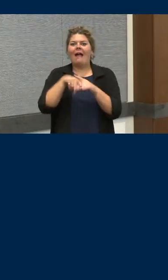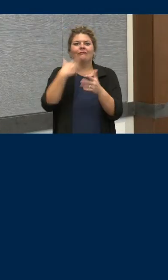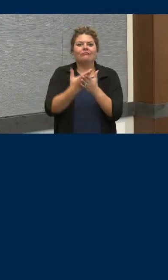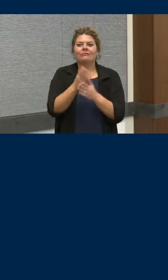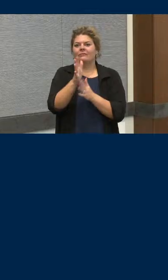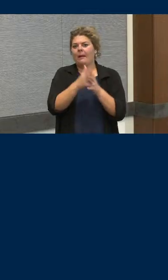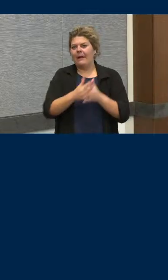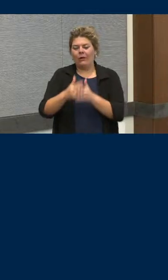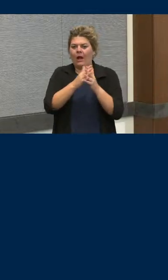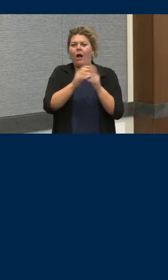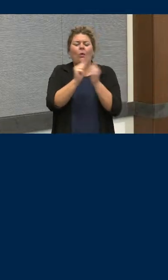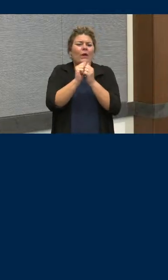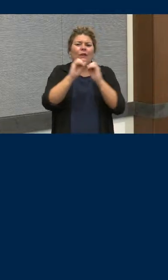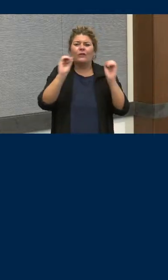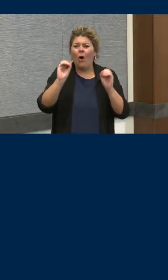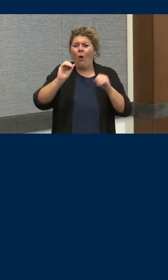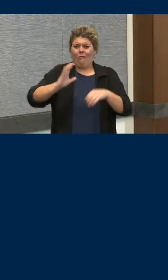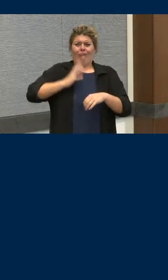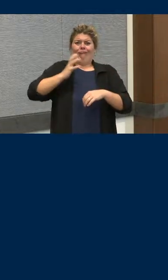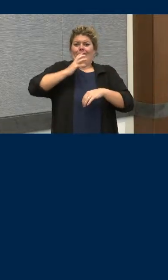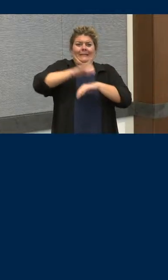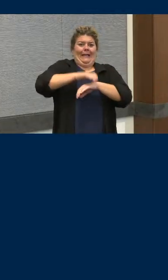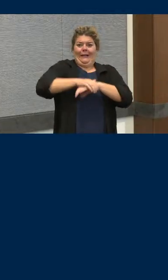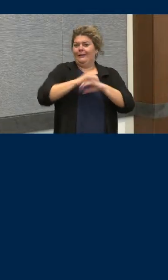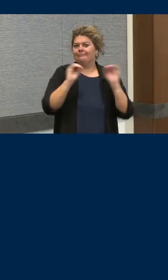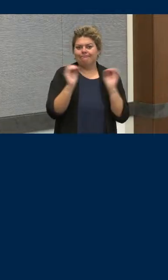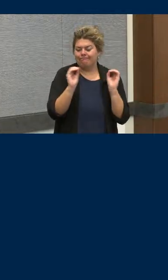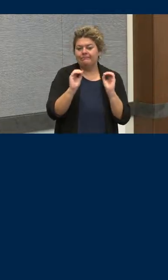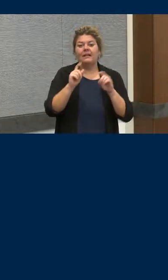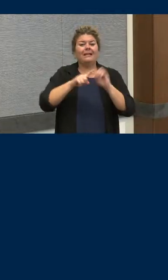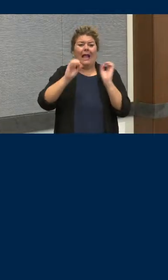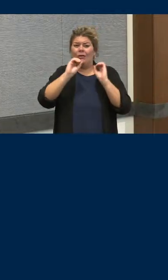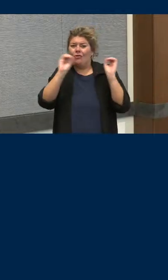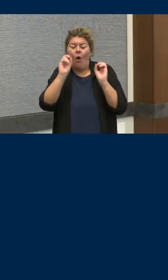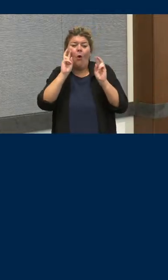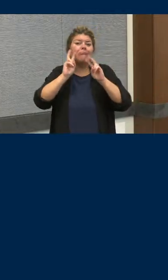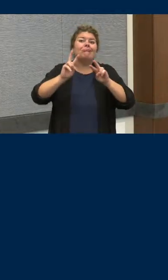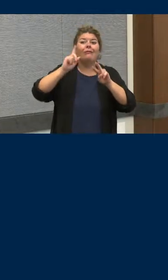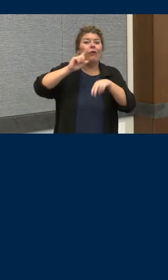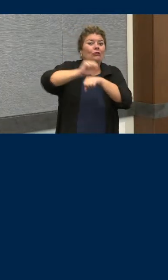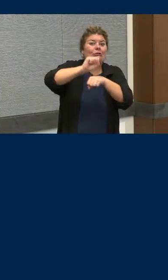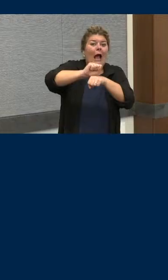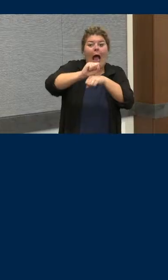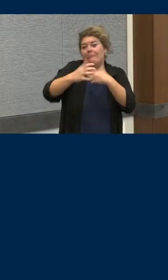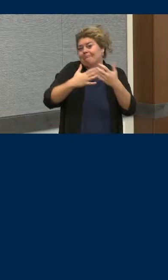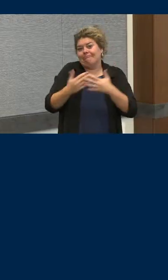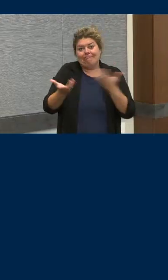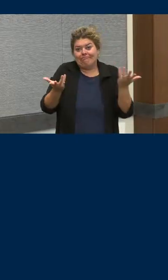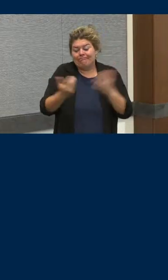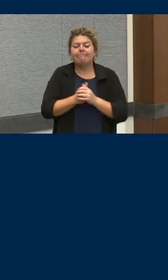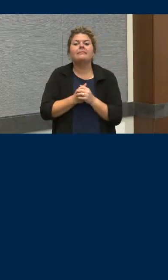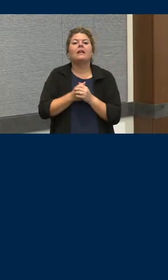without immediate prospects of employment. But New York City's inconceivable tempo